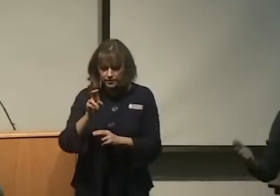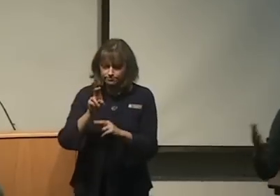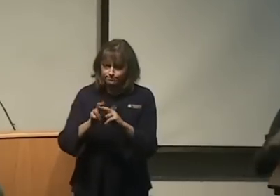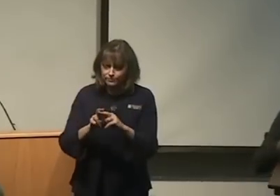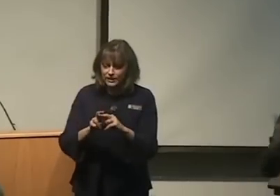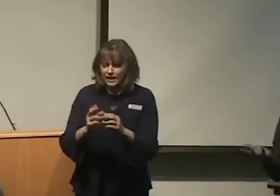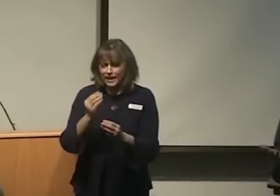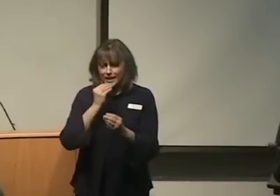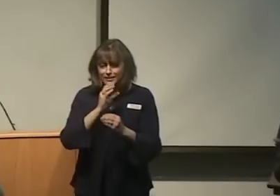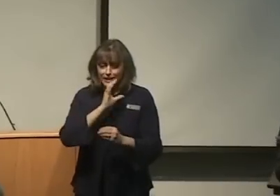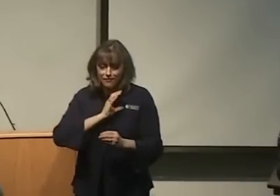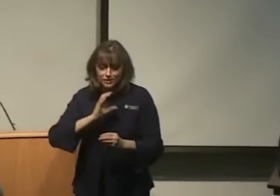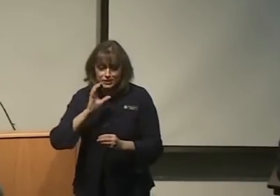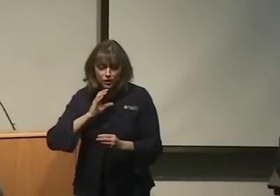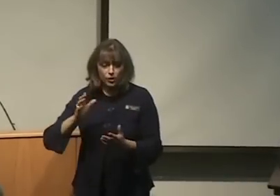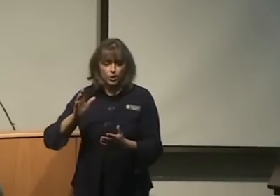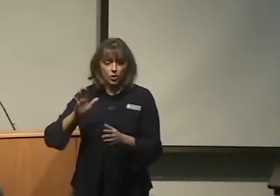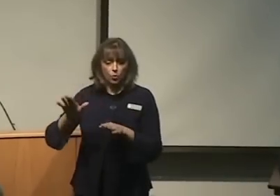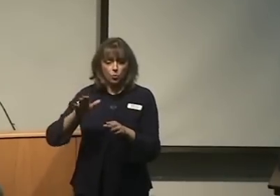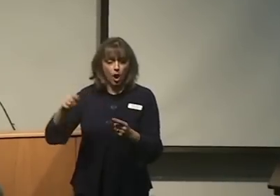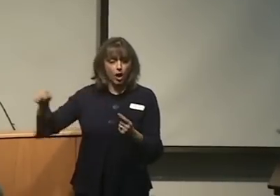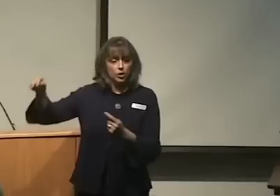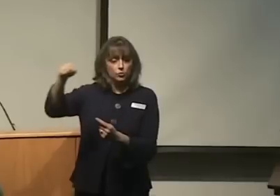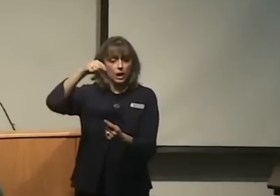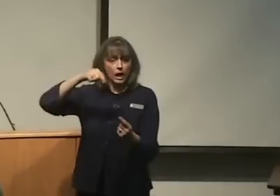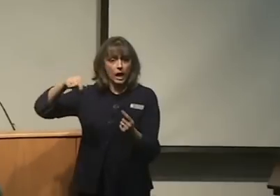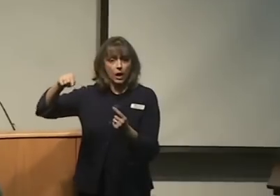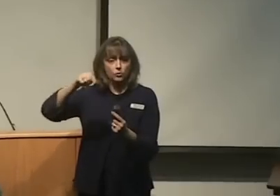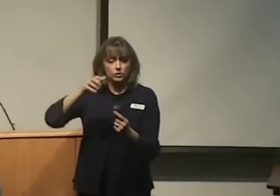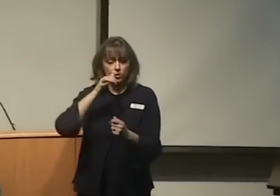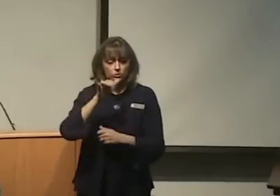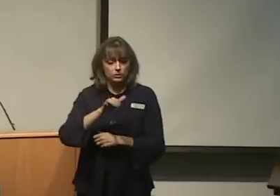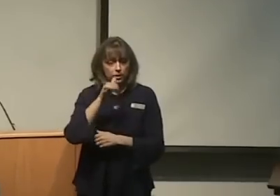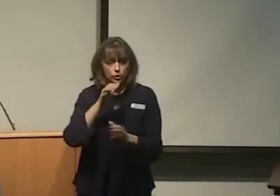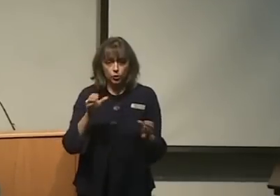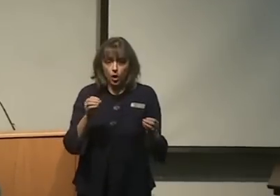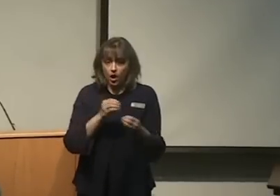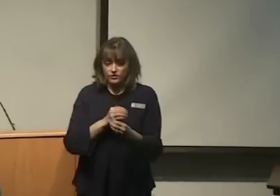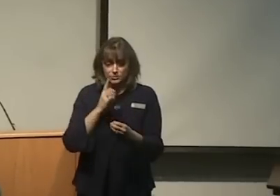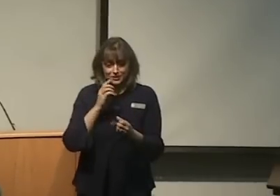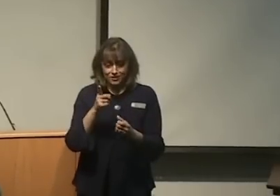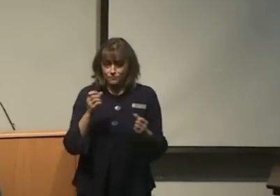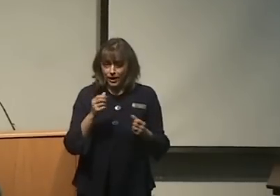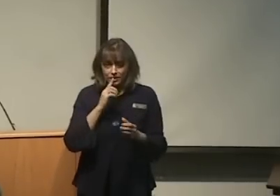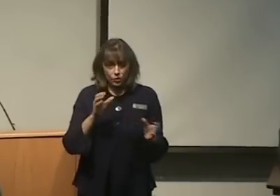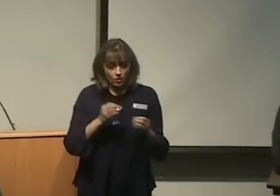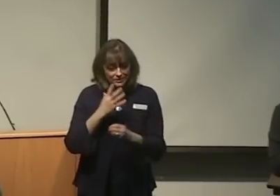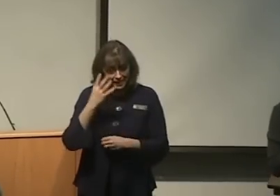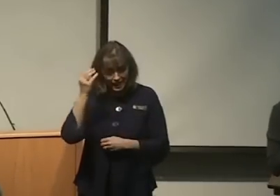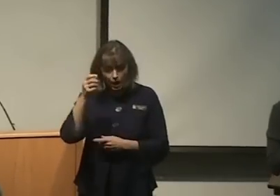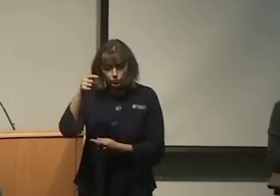with students that's less intimidating than your office. I didn't make the rules, I'm just telling you your office is intimidating. There are students who will not want to go there.